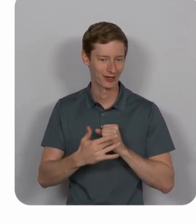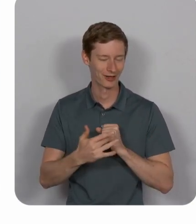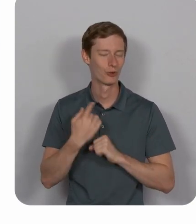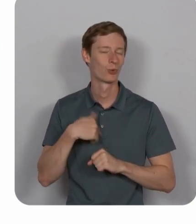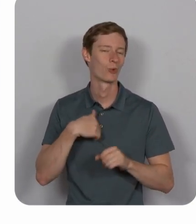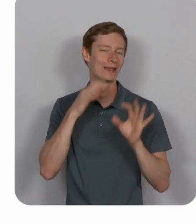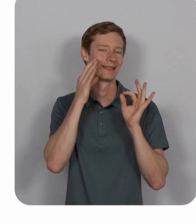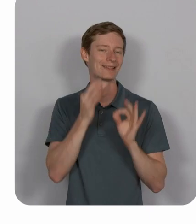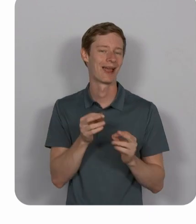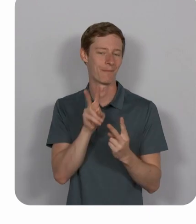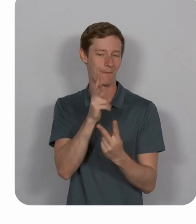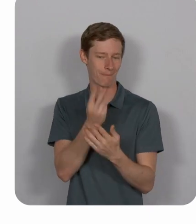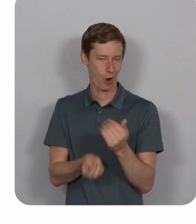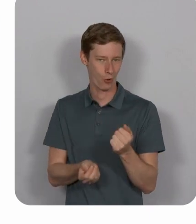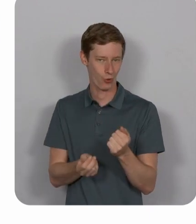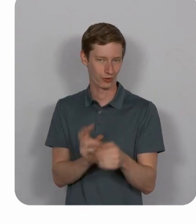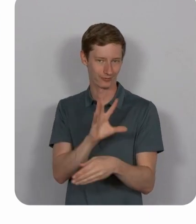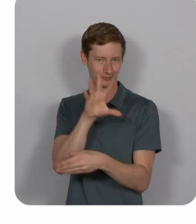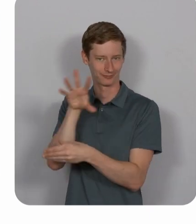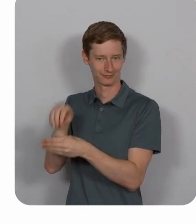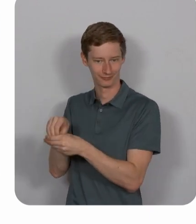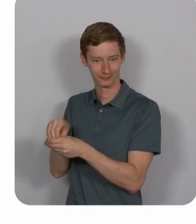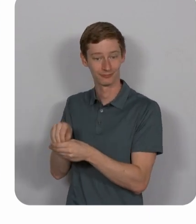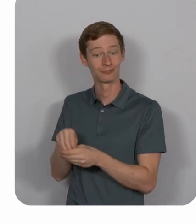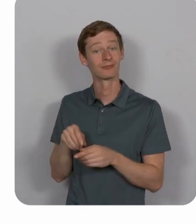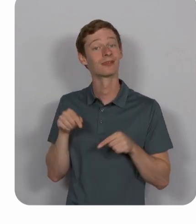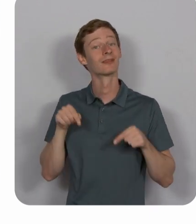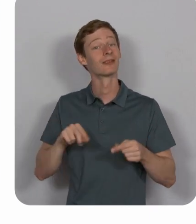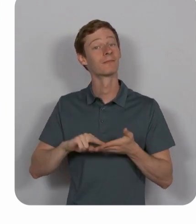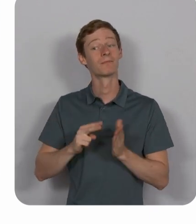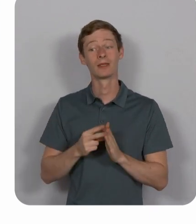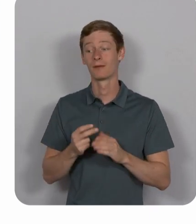This approach accelerates creating animations, for example,